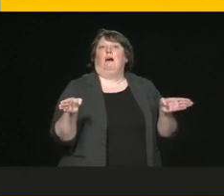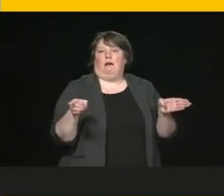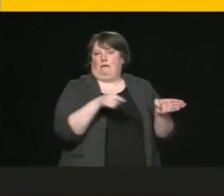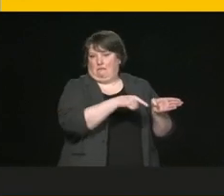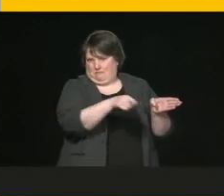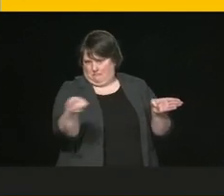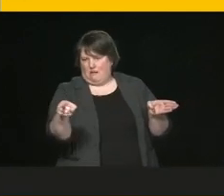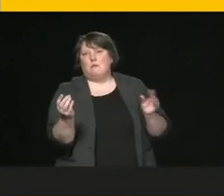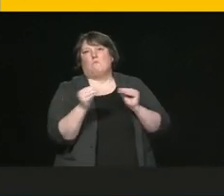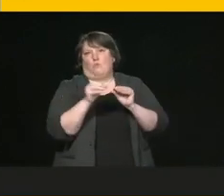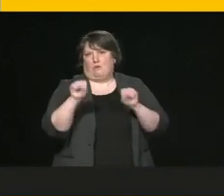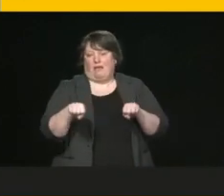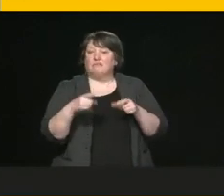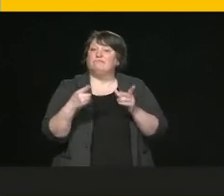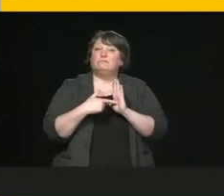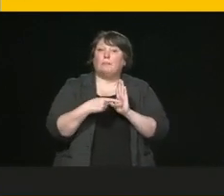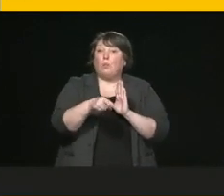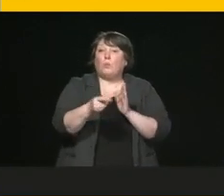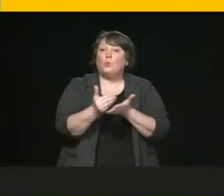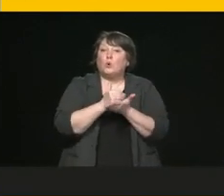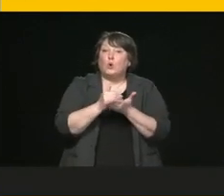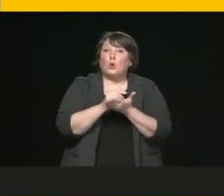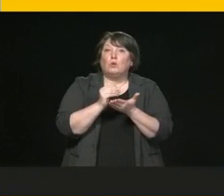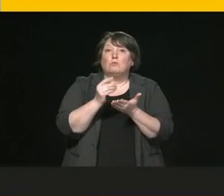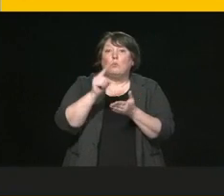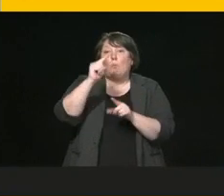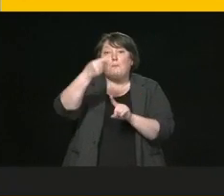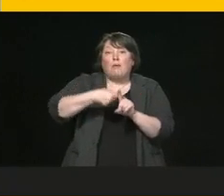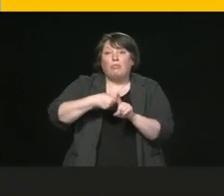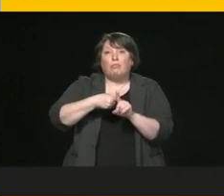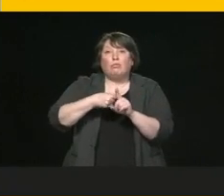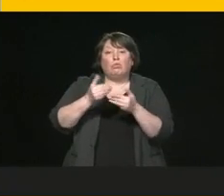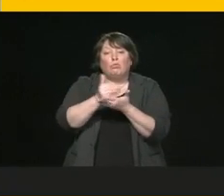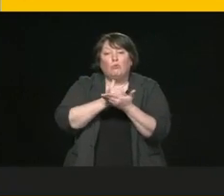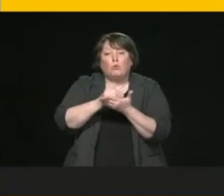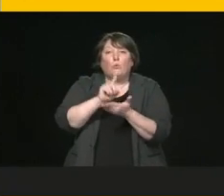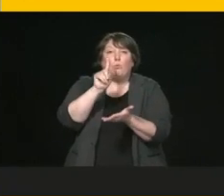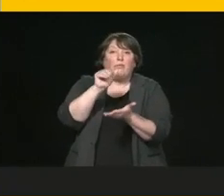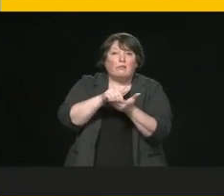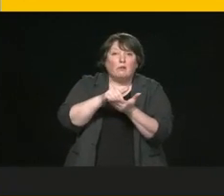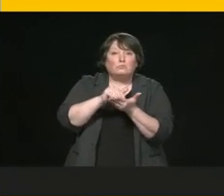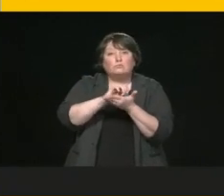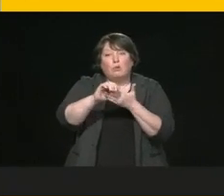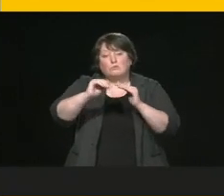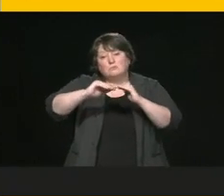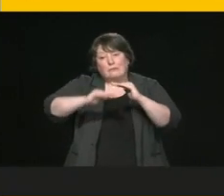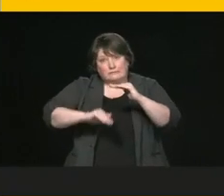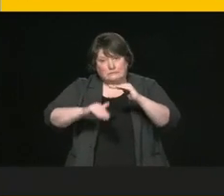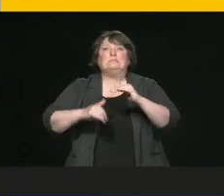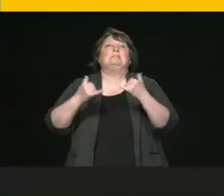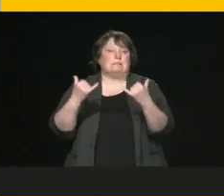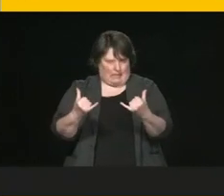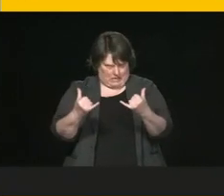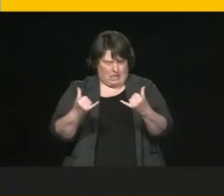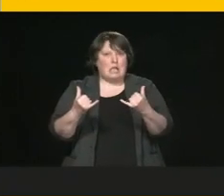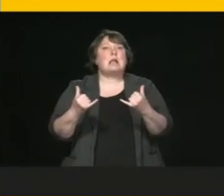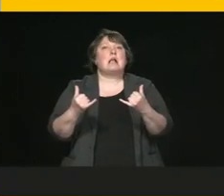CANADIANS TO BENEFIT FROM ARE IT.